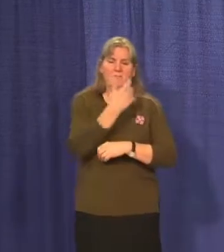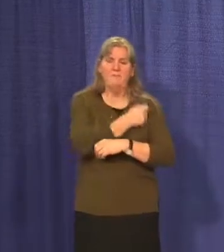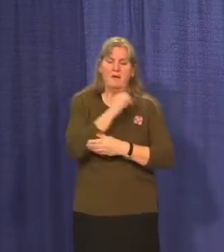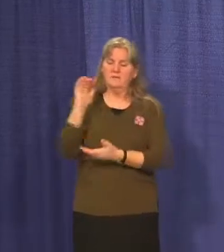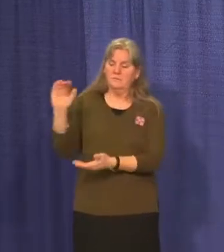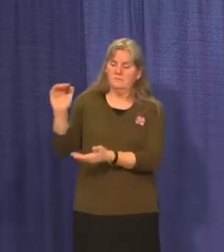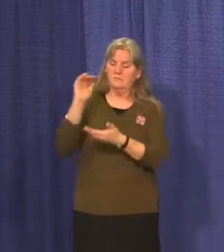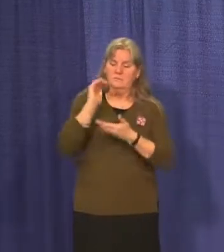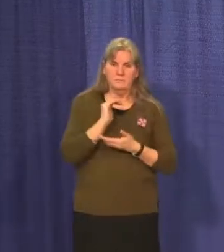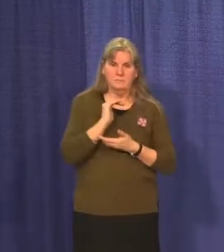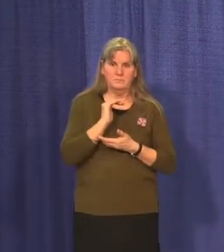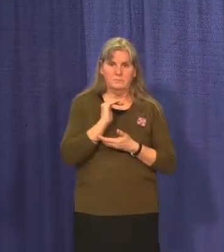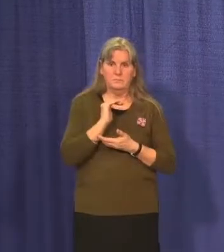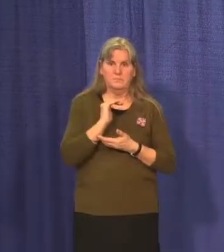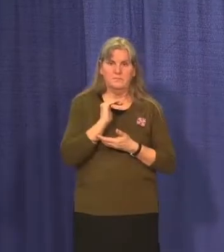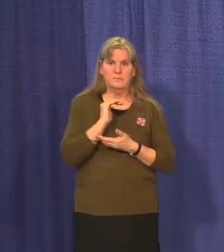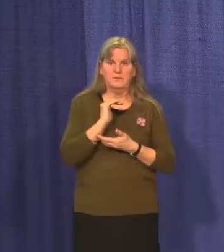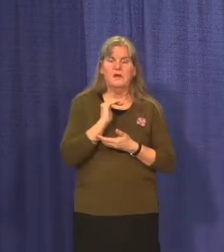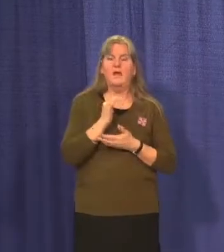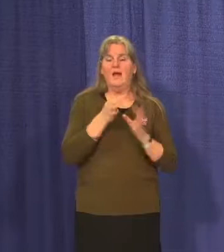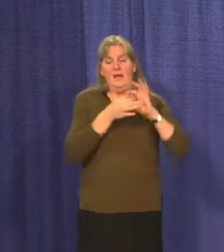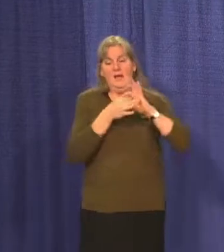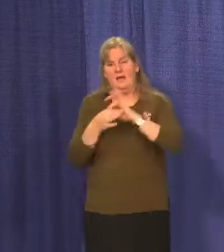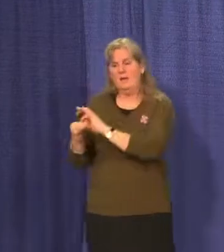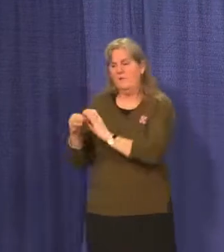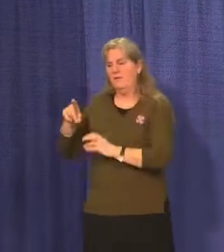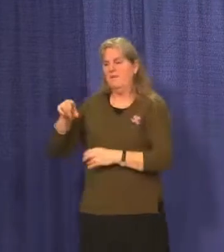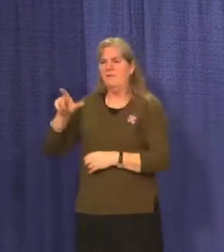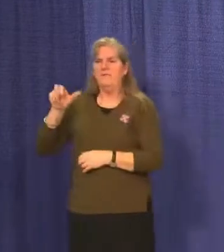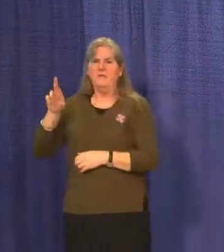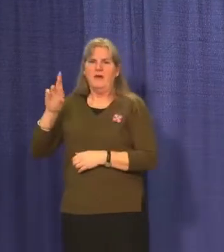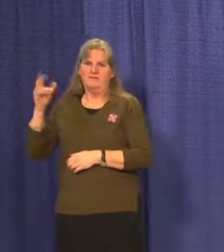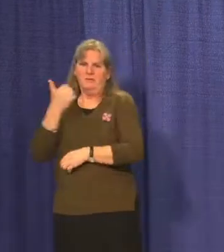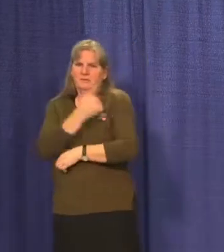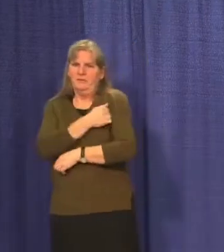So they vaccine supply issues have been all around the Pfizer product.